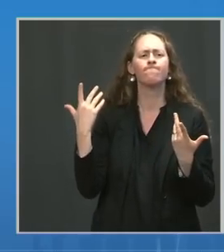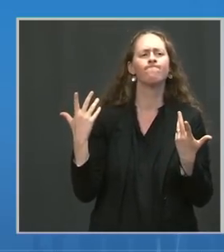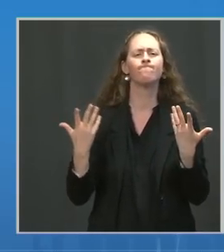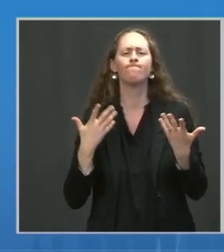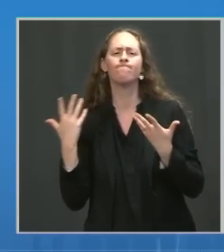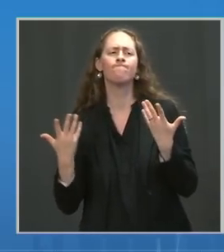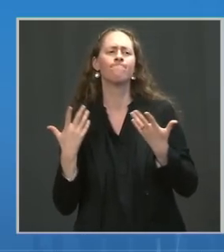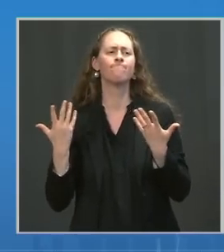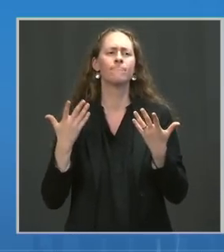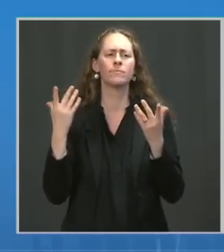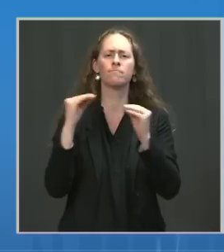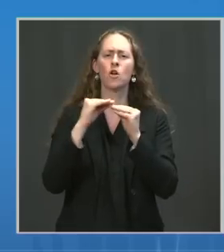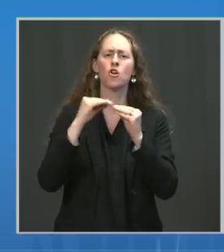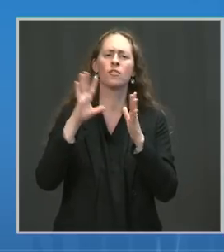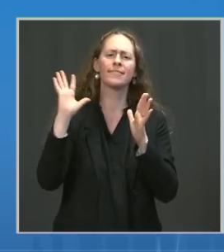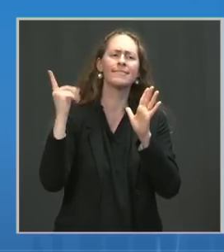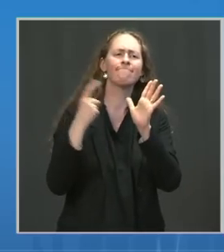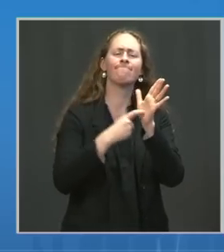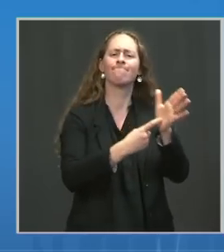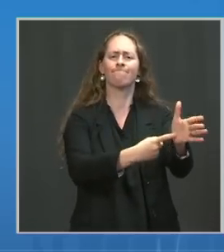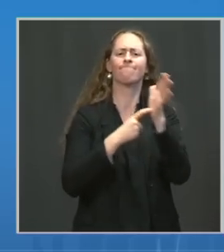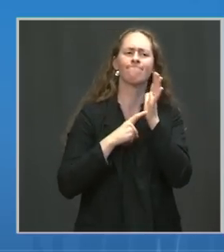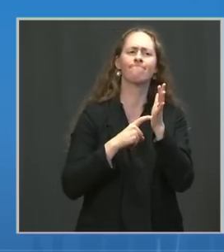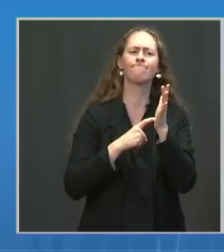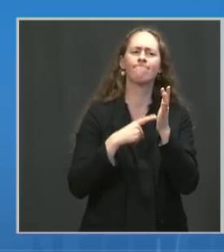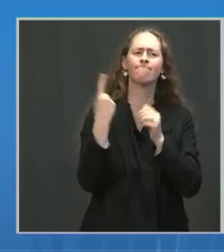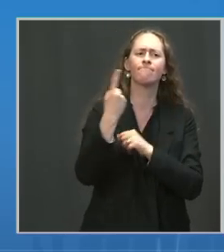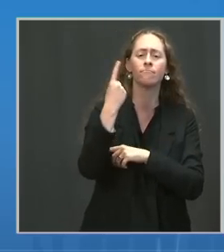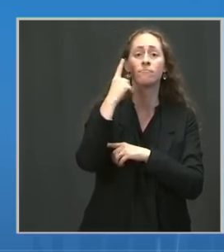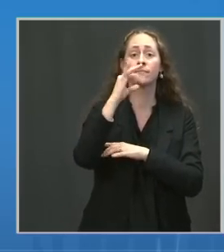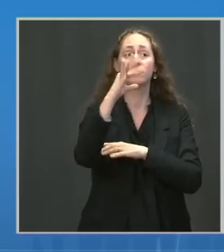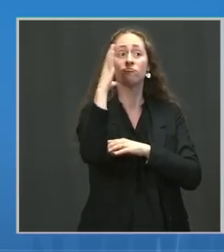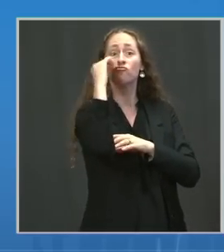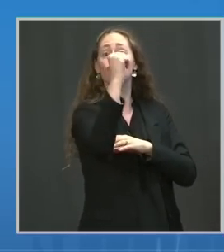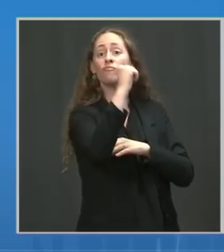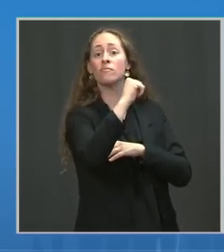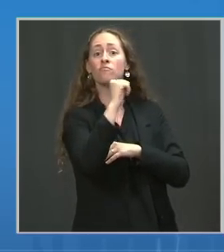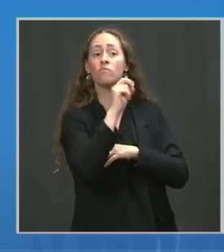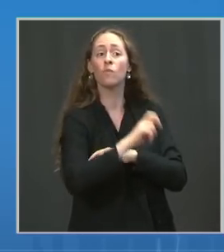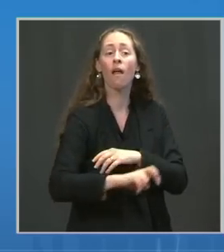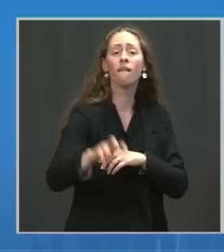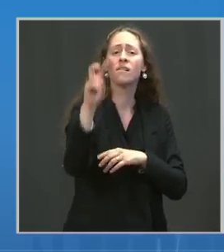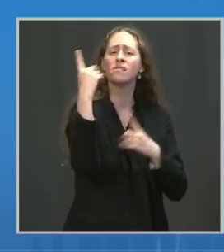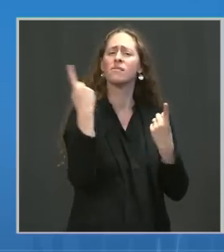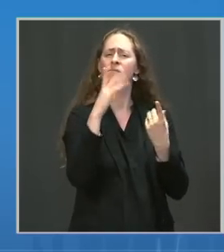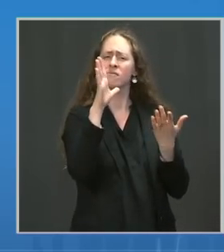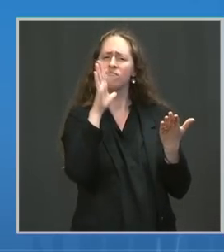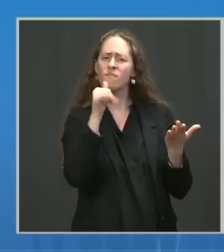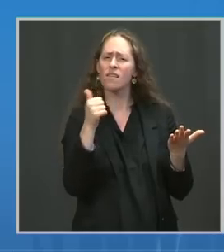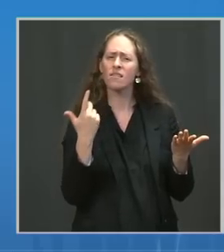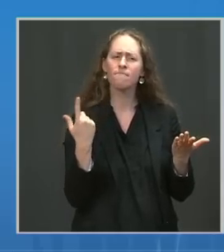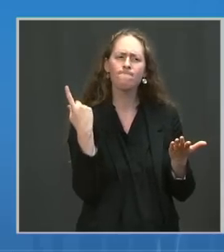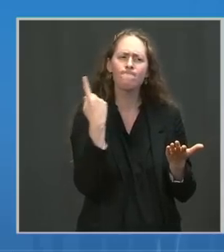requirements for travel -- across the federal workforce, for instance. You know, how far is the administration willing to go to sort of, you know,